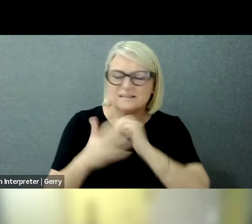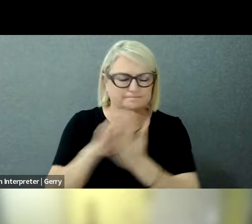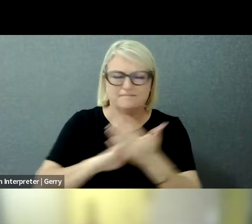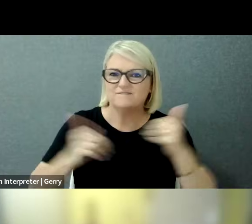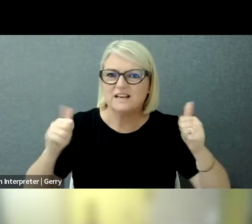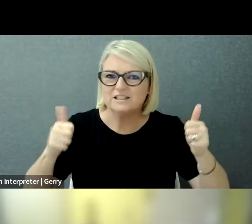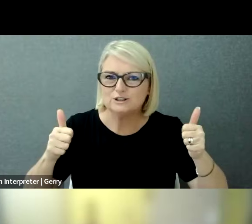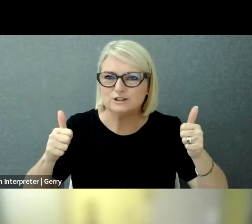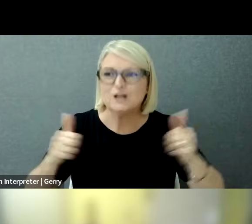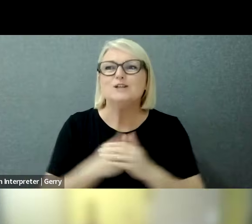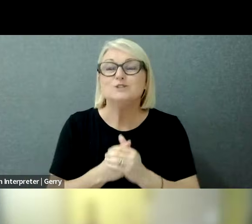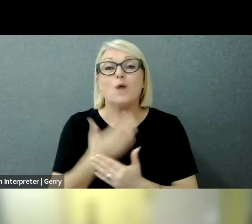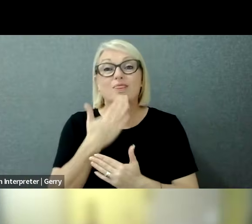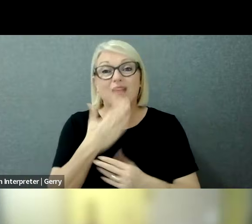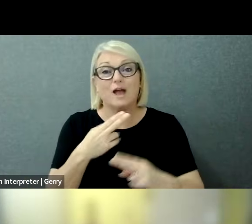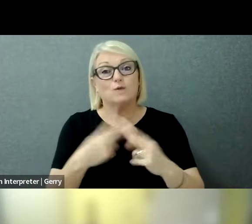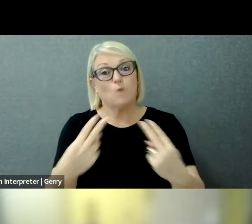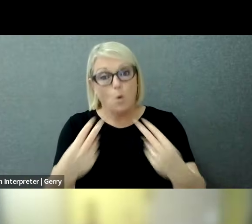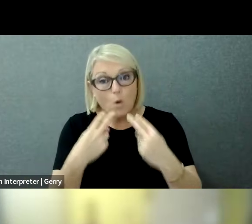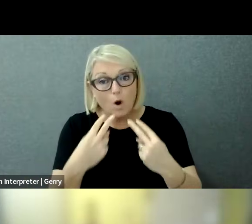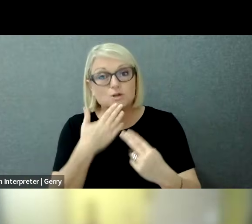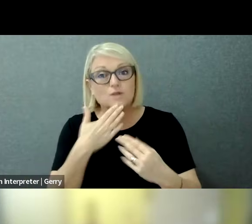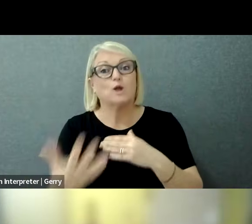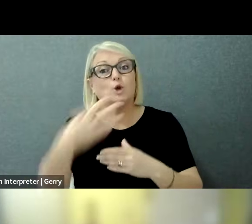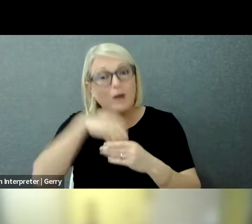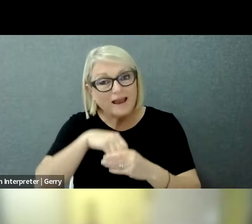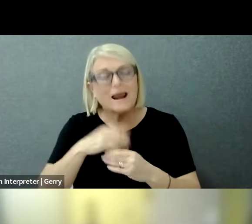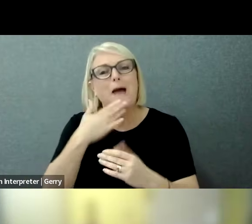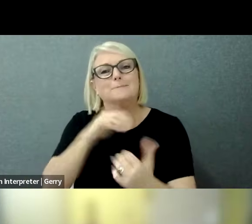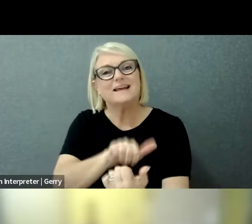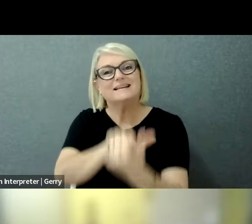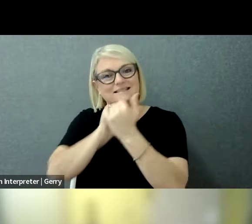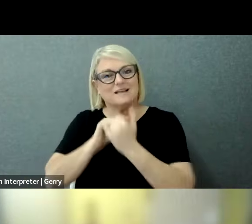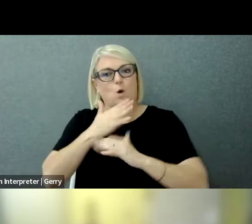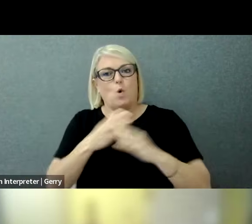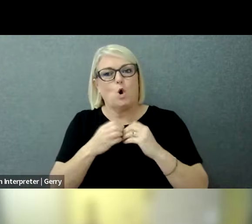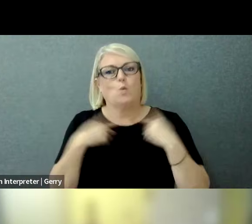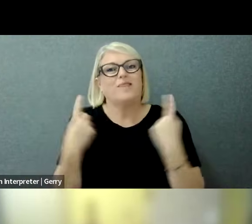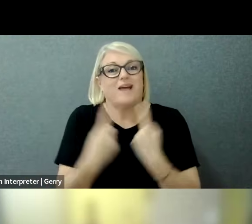you to stay engaged and partner with us as it's only something we can achieve together,